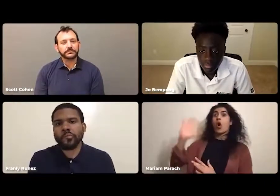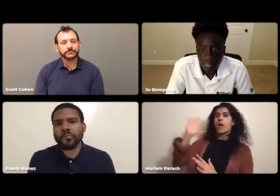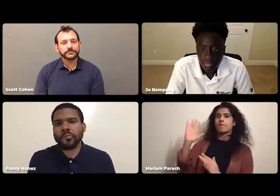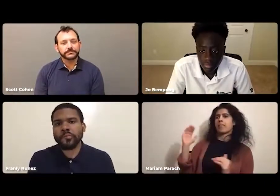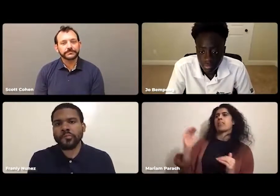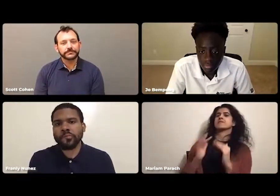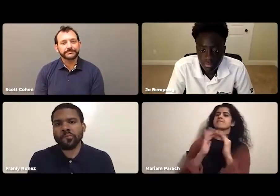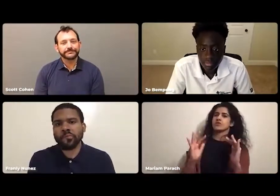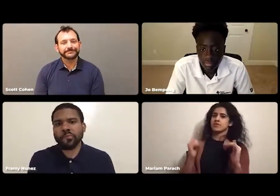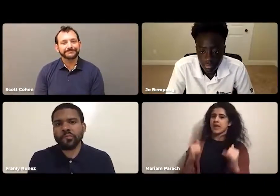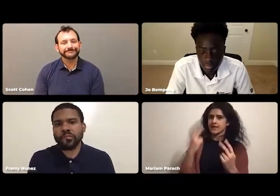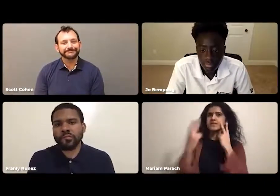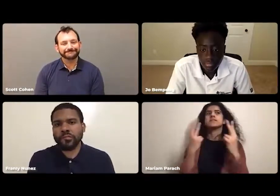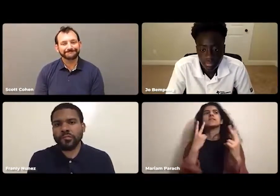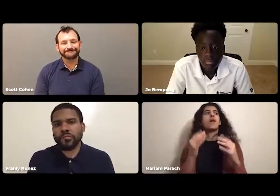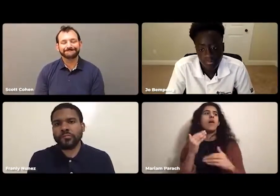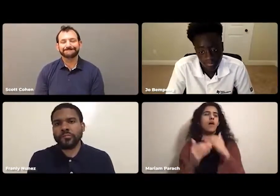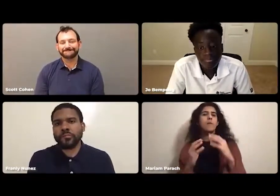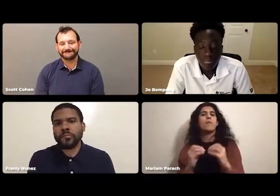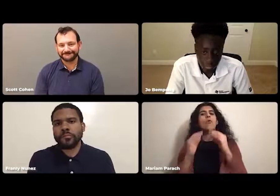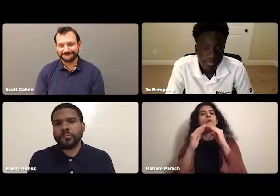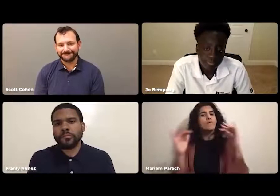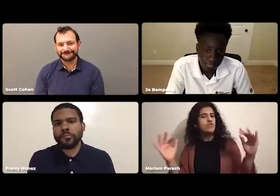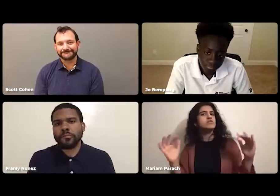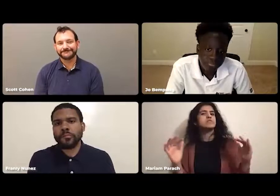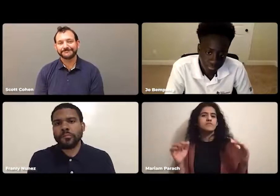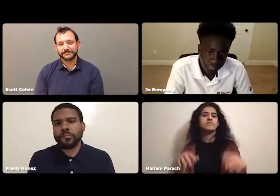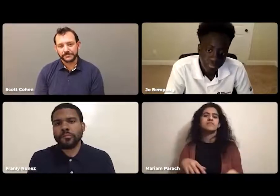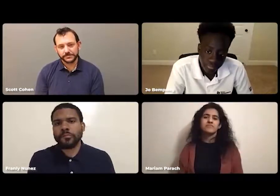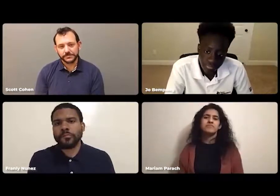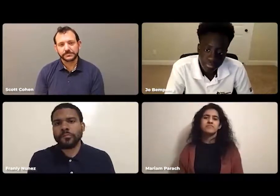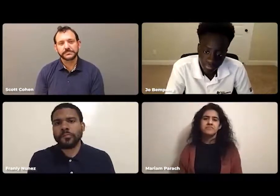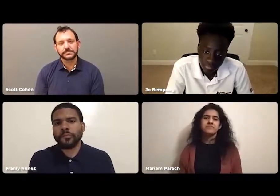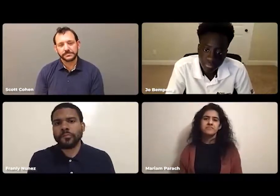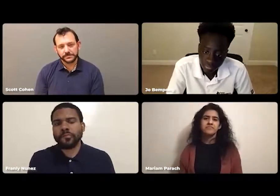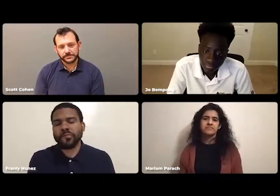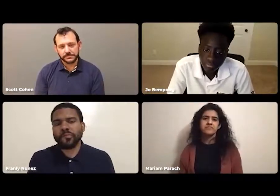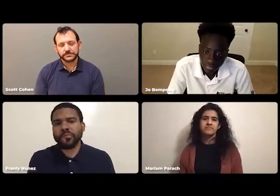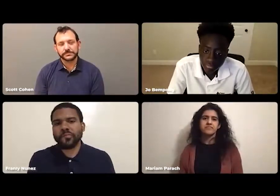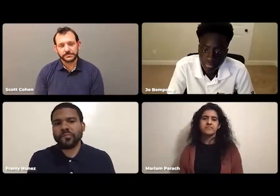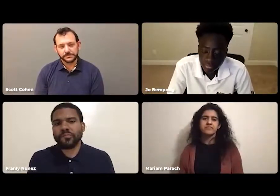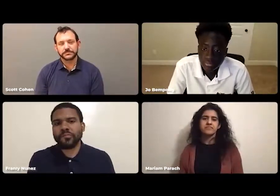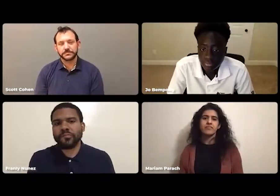I think now, of course, I'm seeing more diversity than in the past.